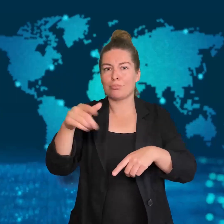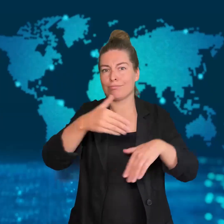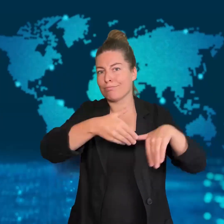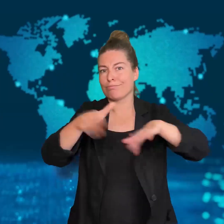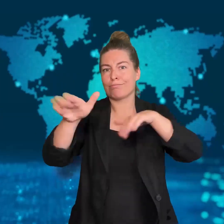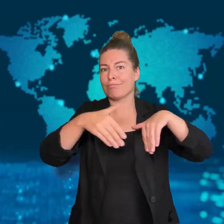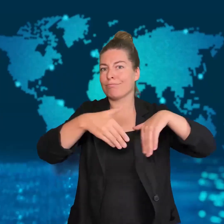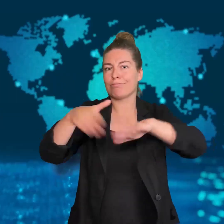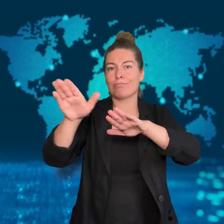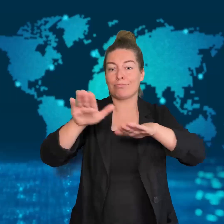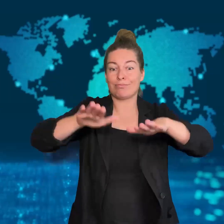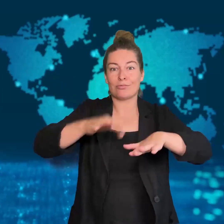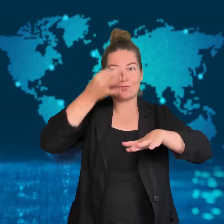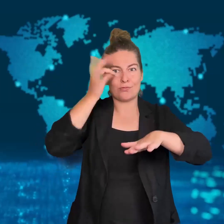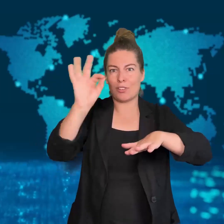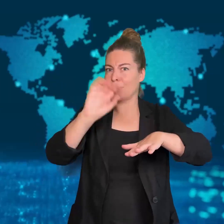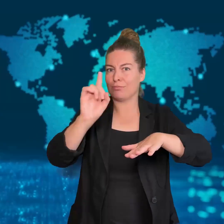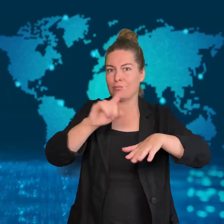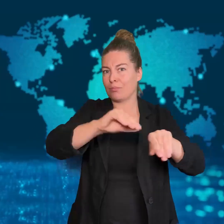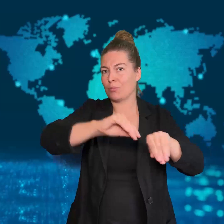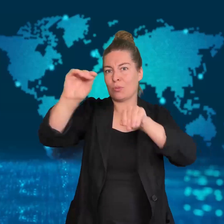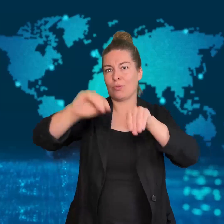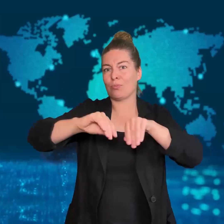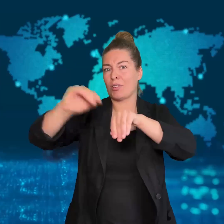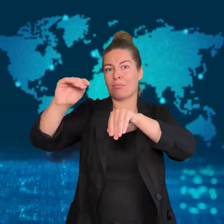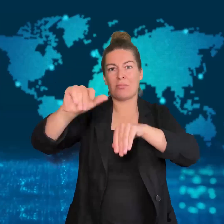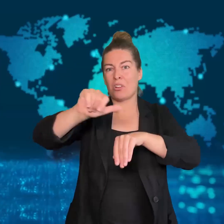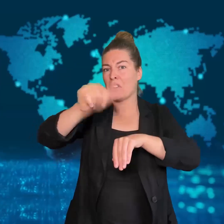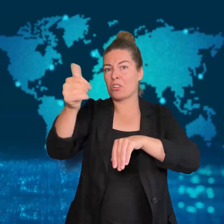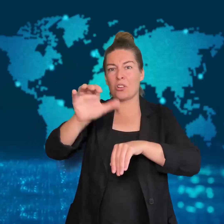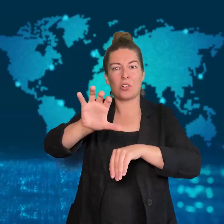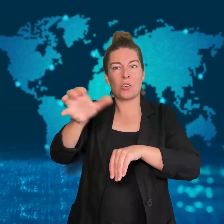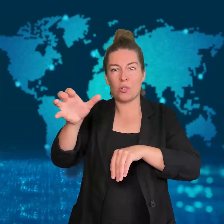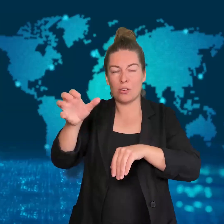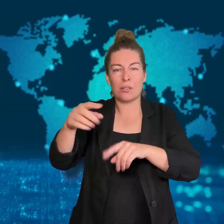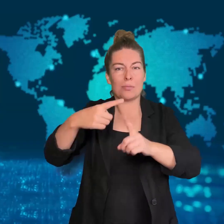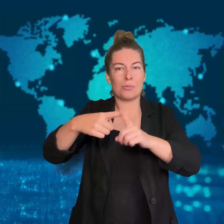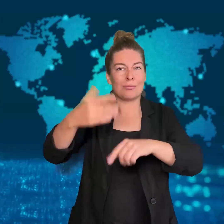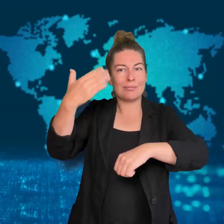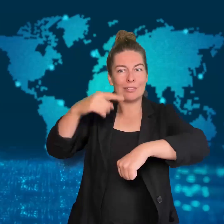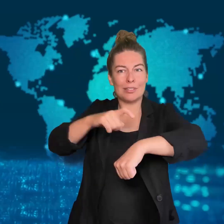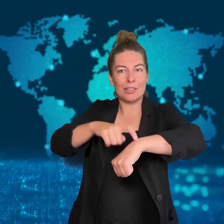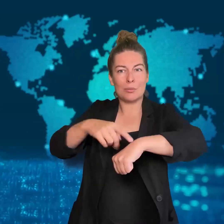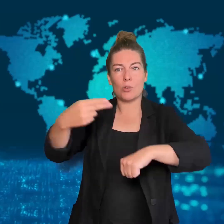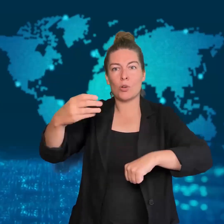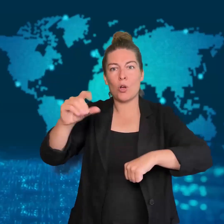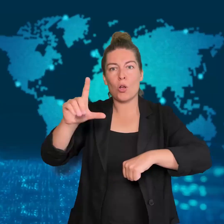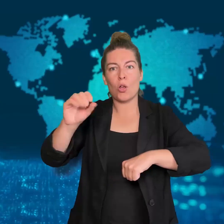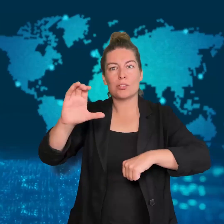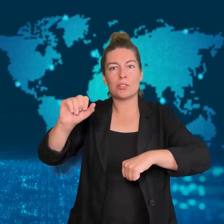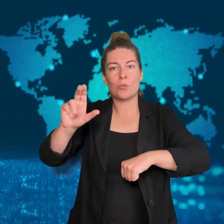deported from the country during the Holocaust.